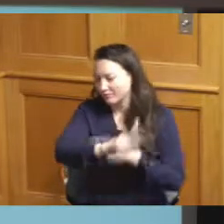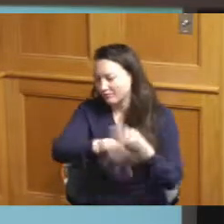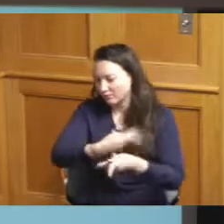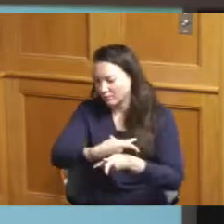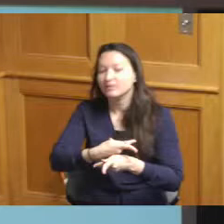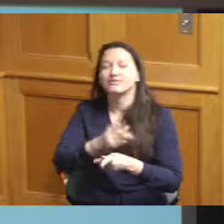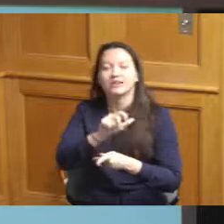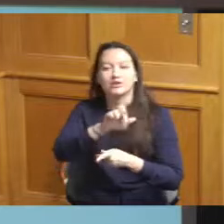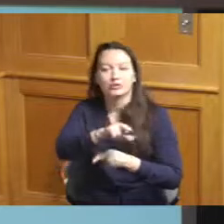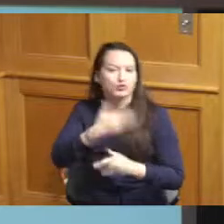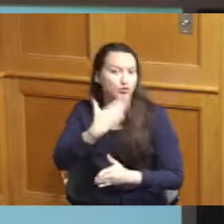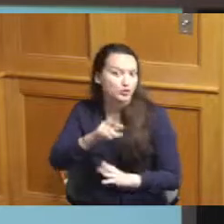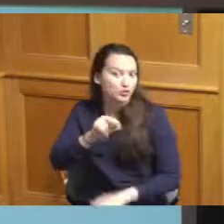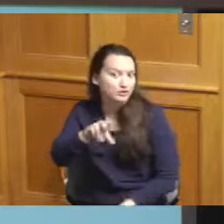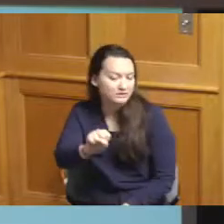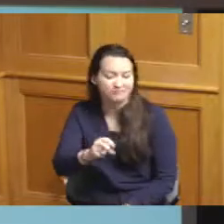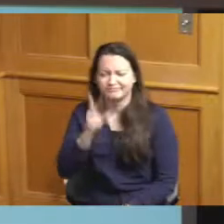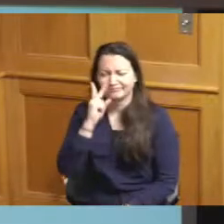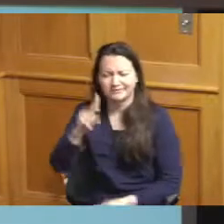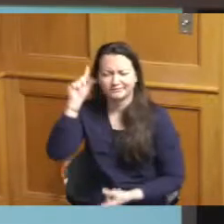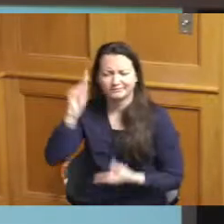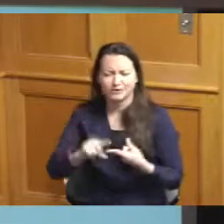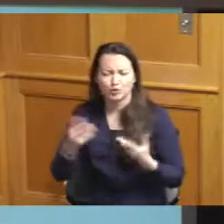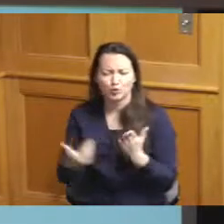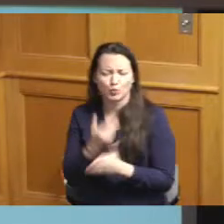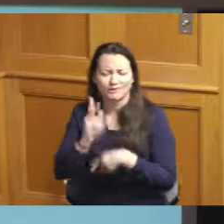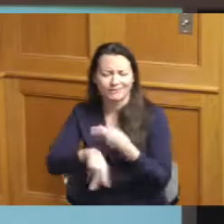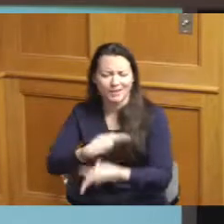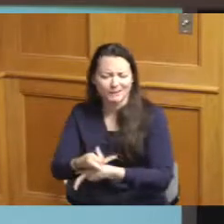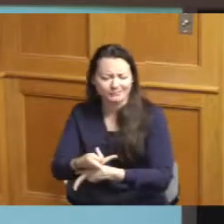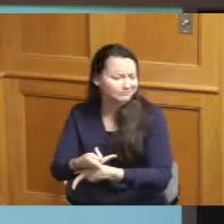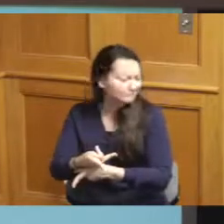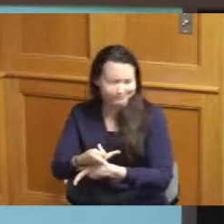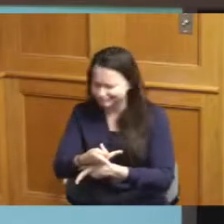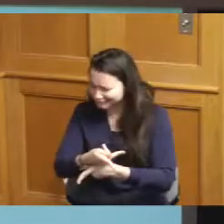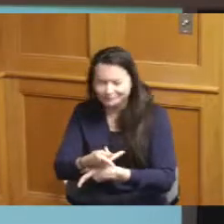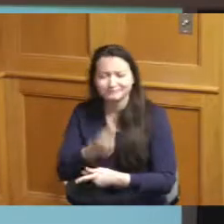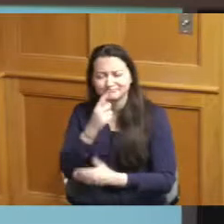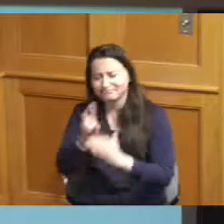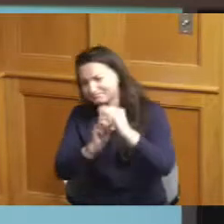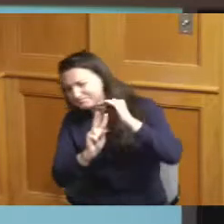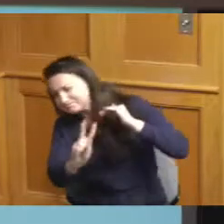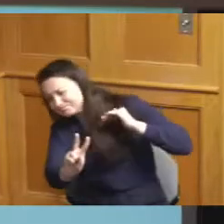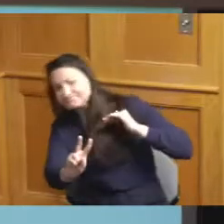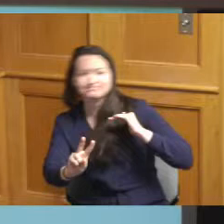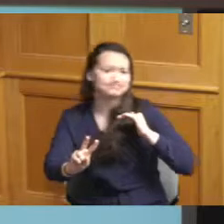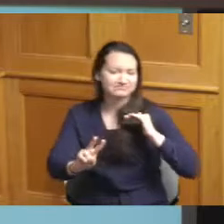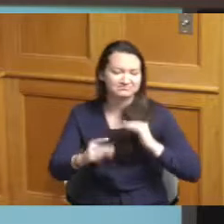is also good news we're not seeing any new strains and so we're not anticipating any significant